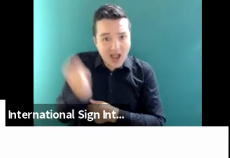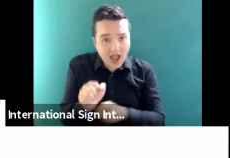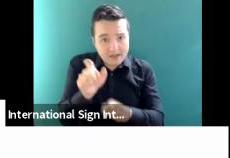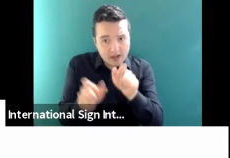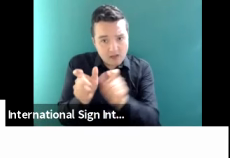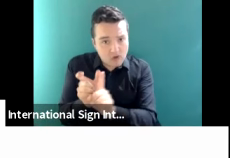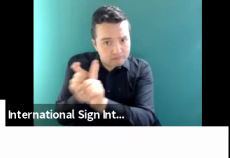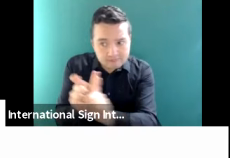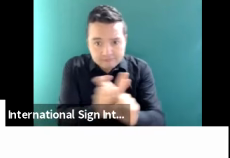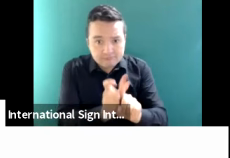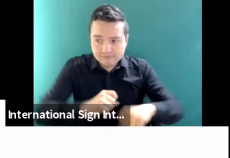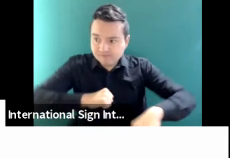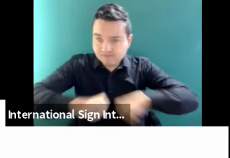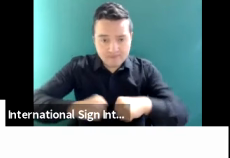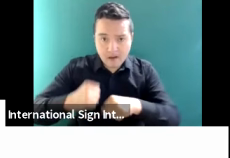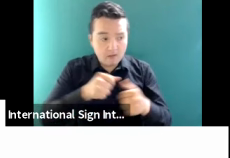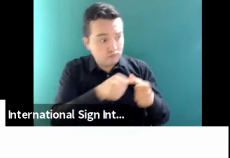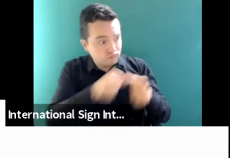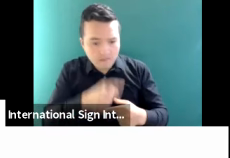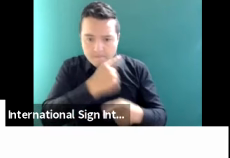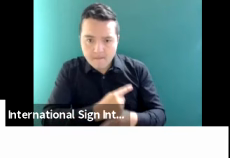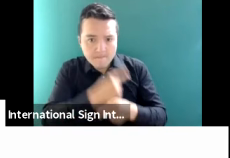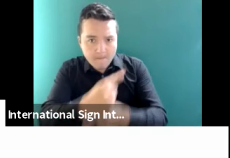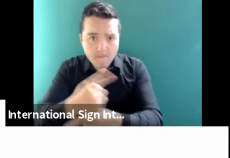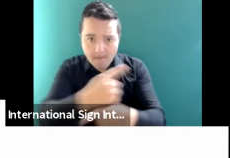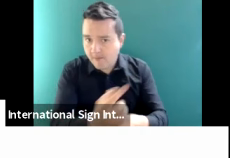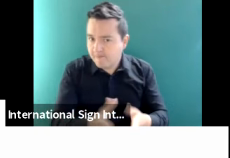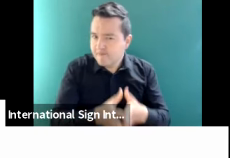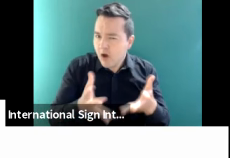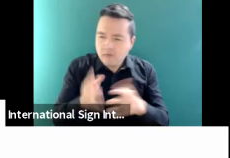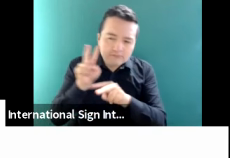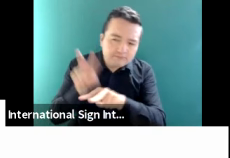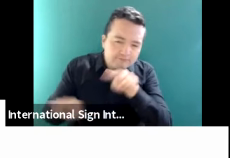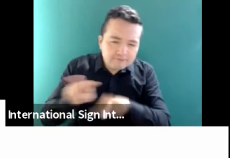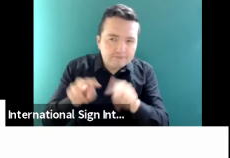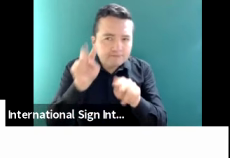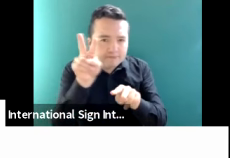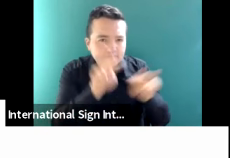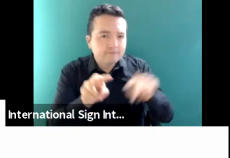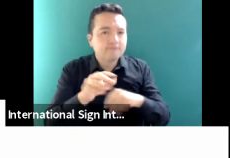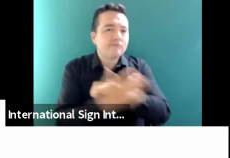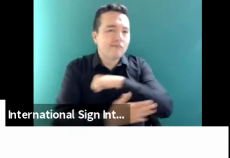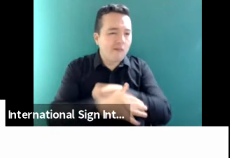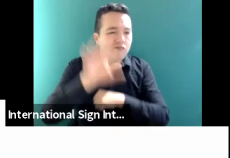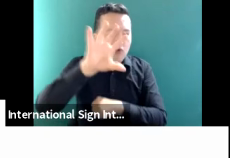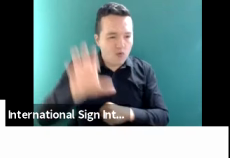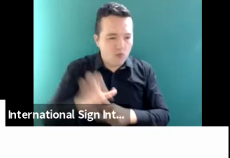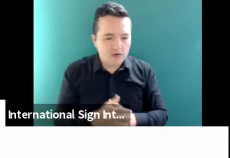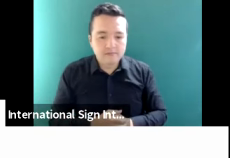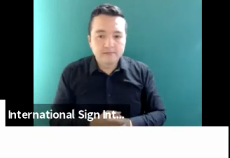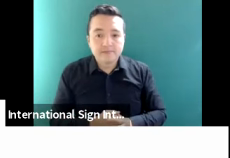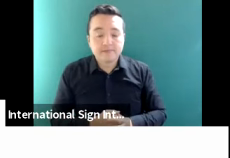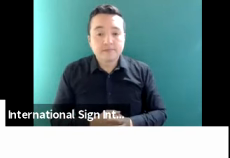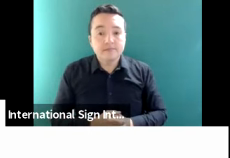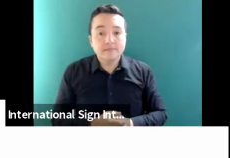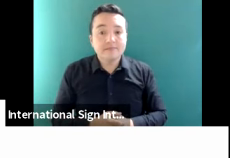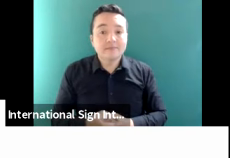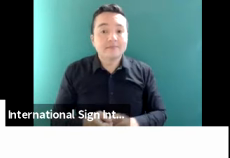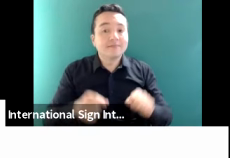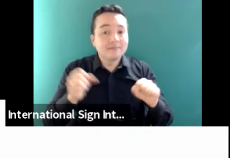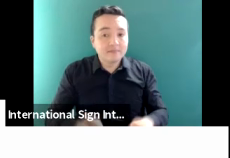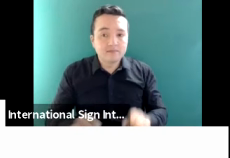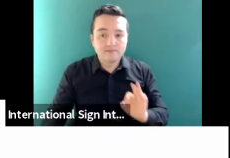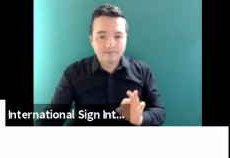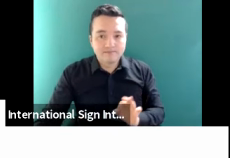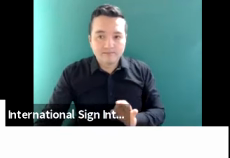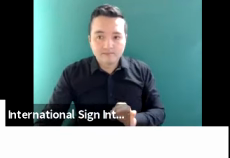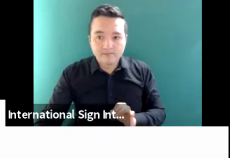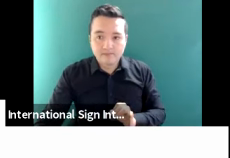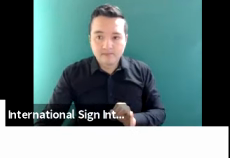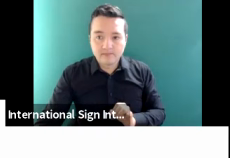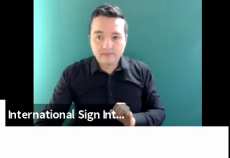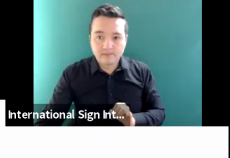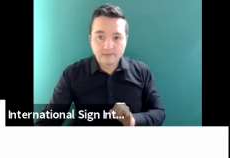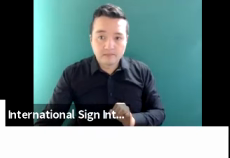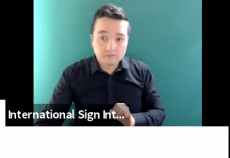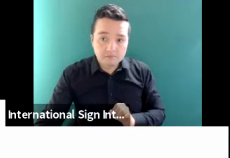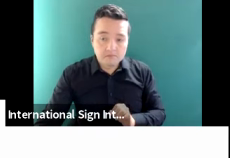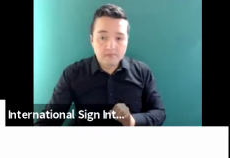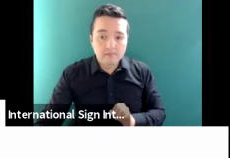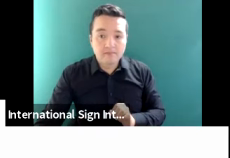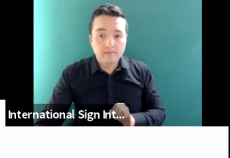It's nice to measure commitments but then you also need to measure the capacity of the countries to implement those commitments.